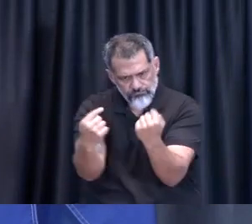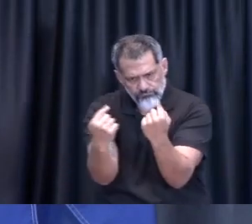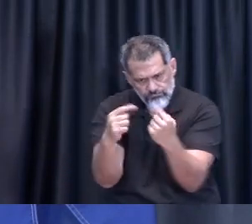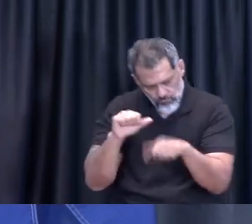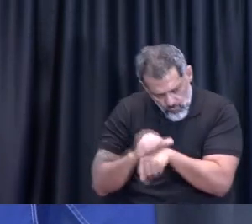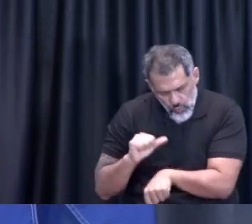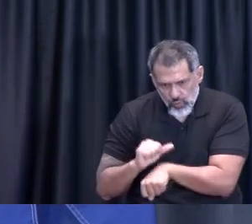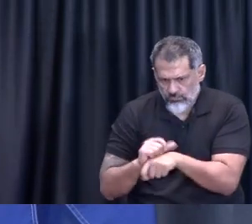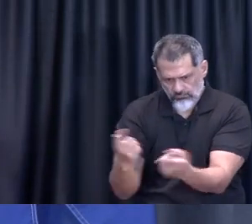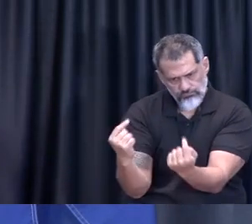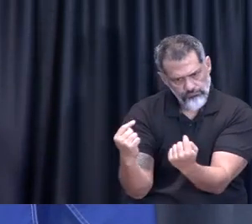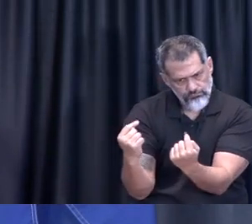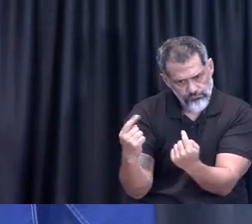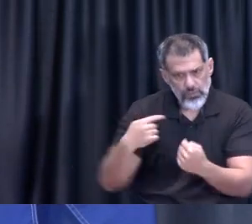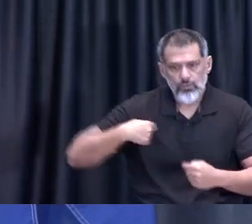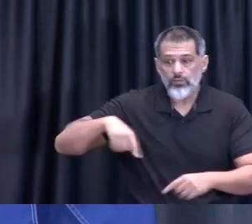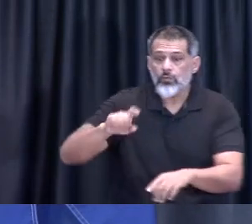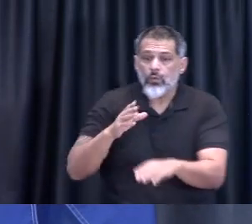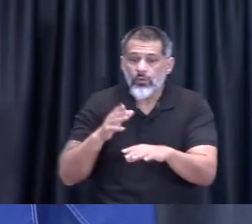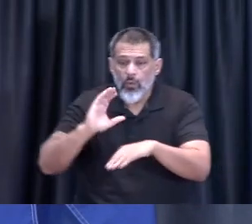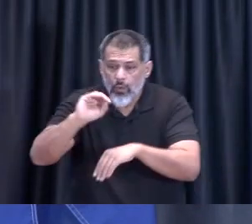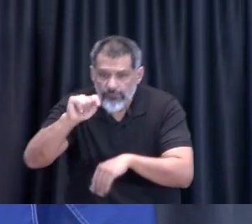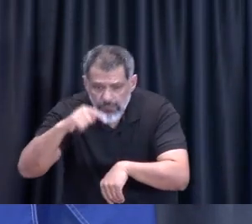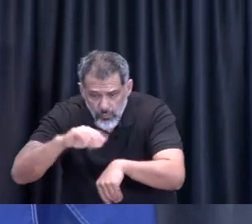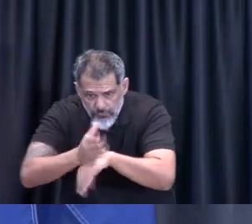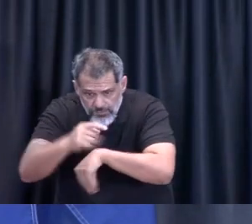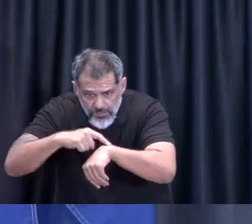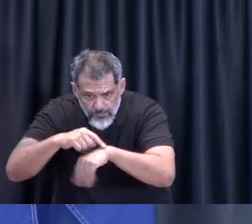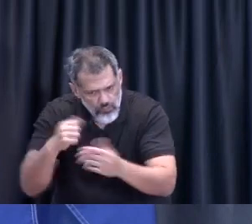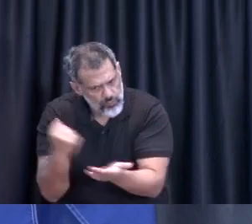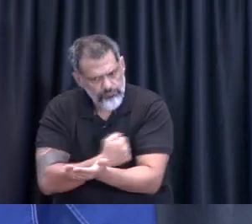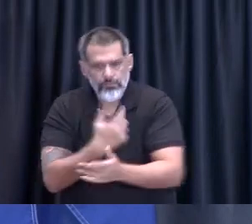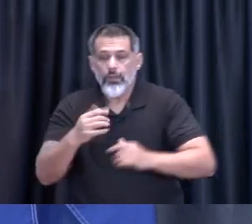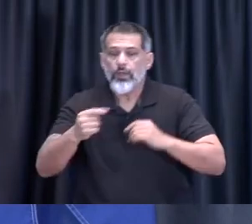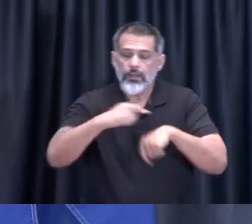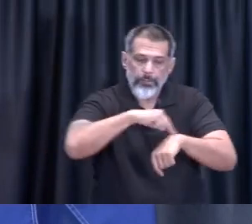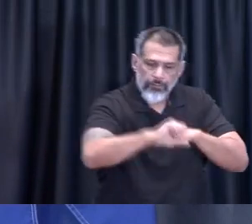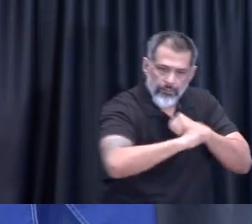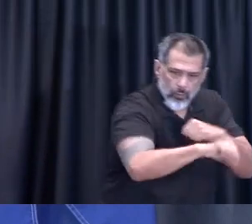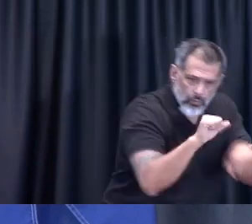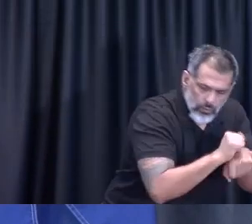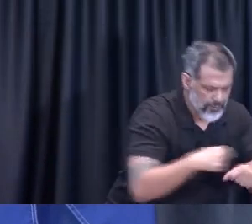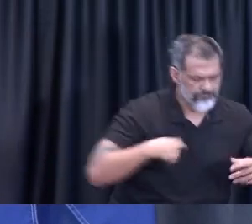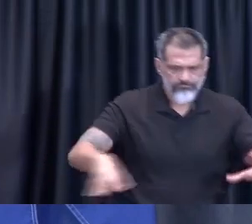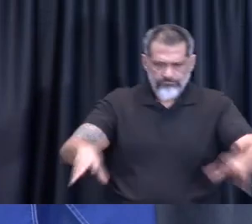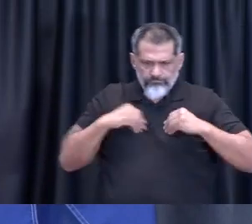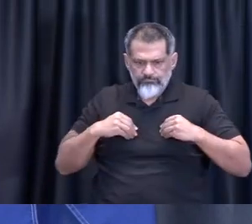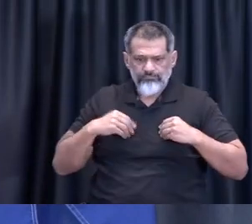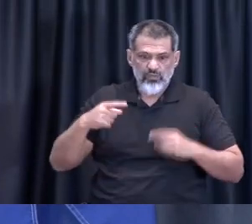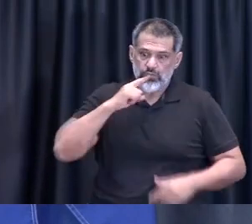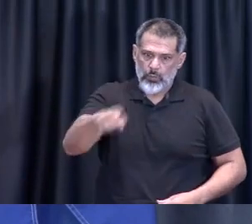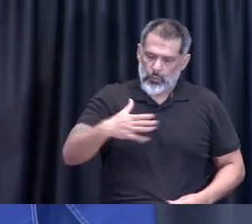and overtime shifts as required, and for going above and beyond to ensure the continued delivery of the services